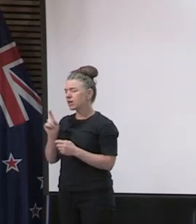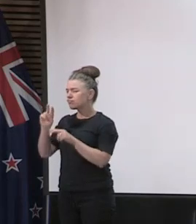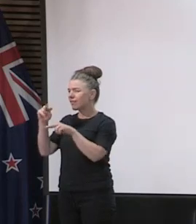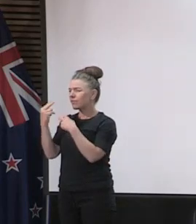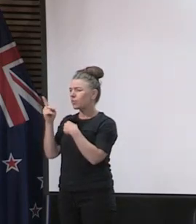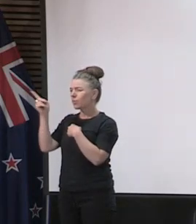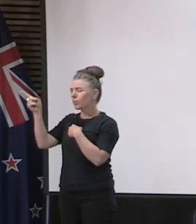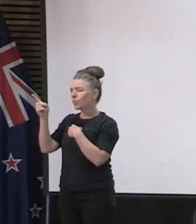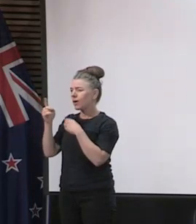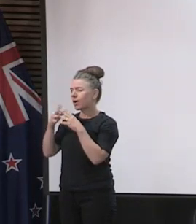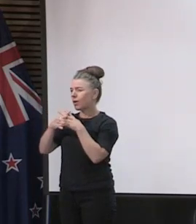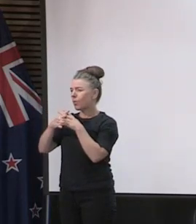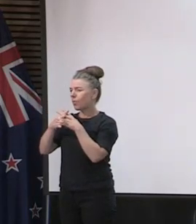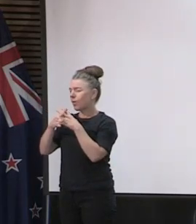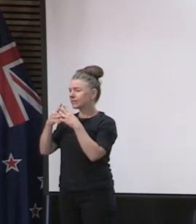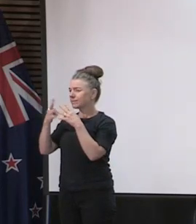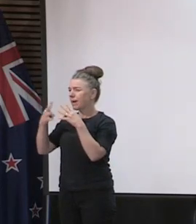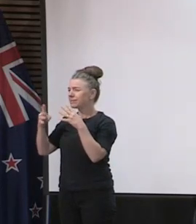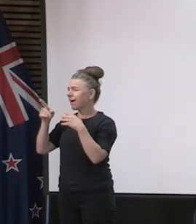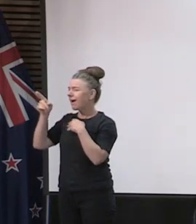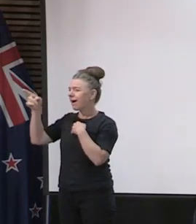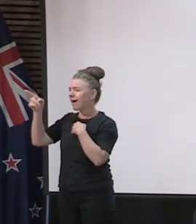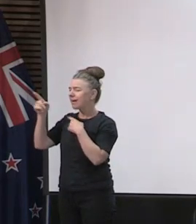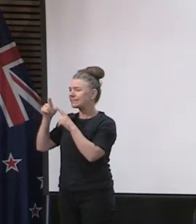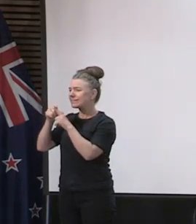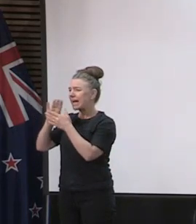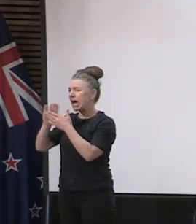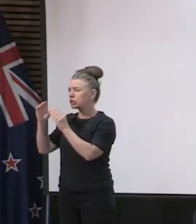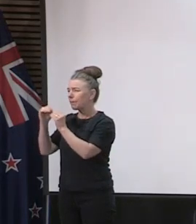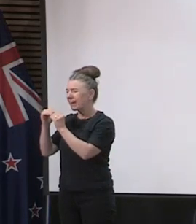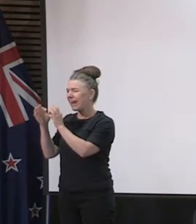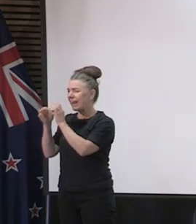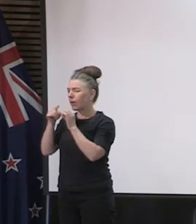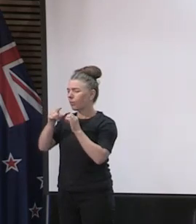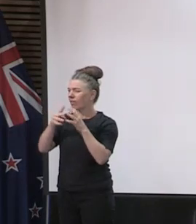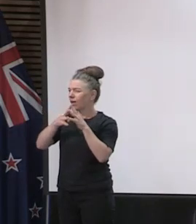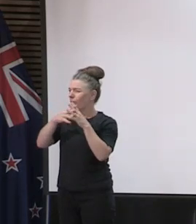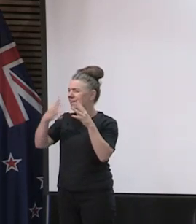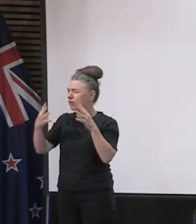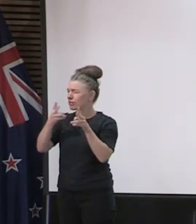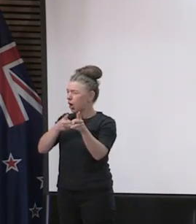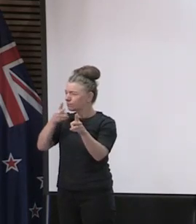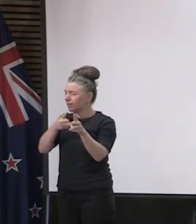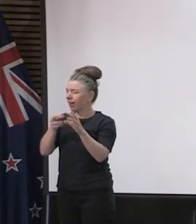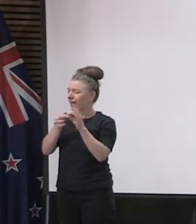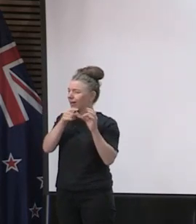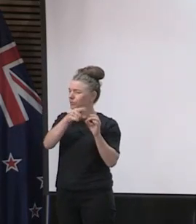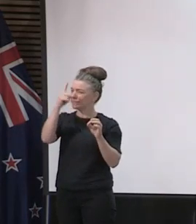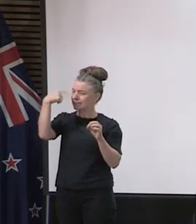vigilant. Finally, some comments on the review that